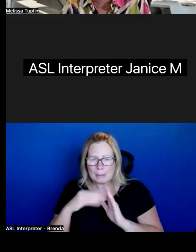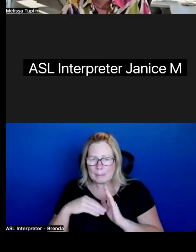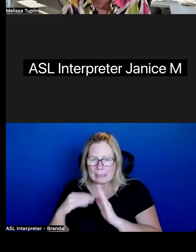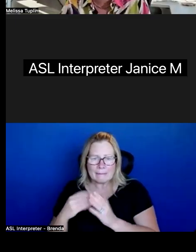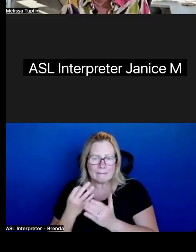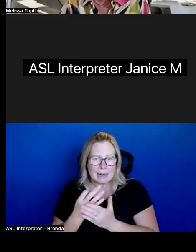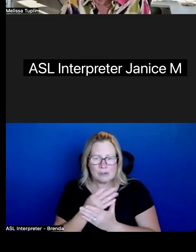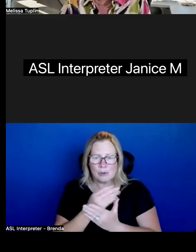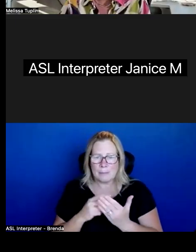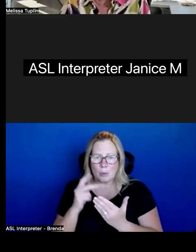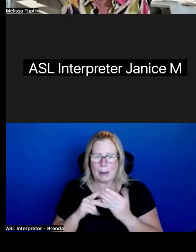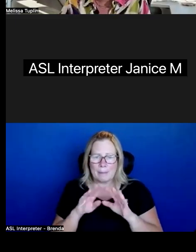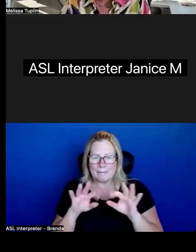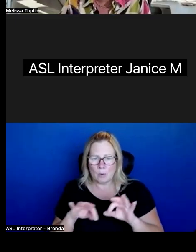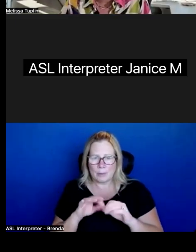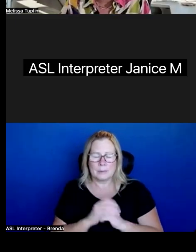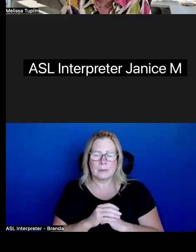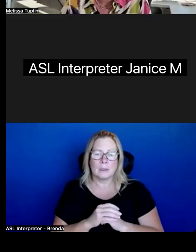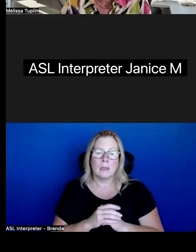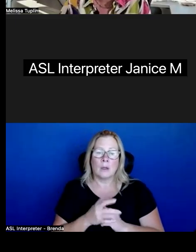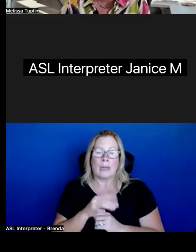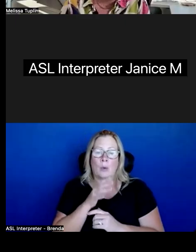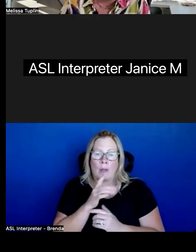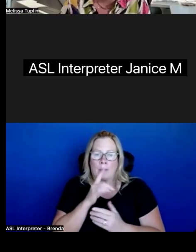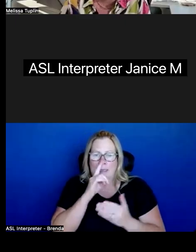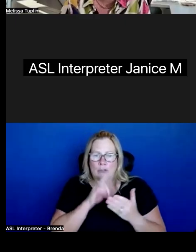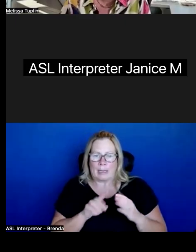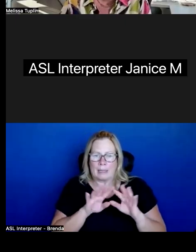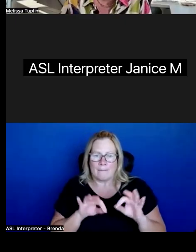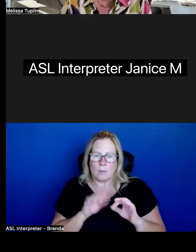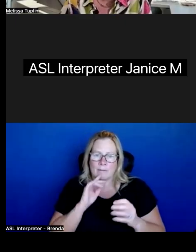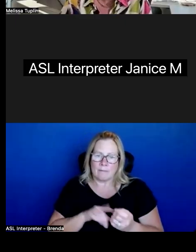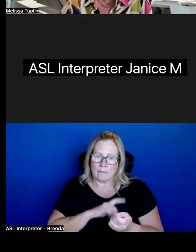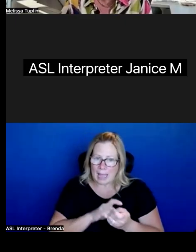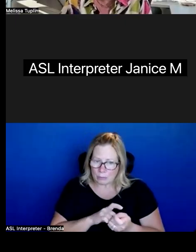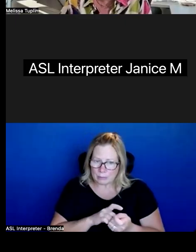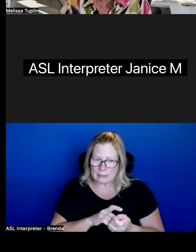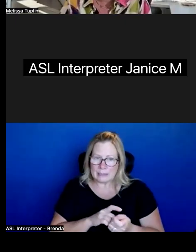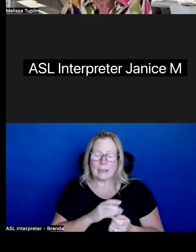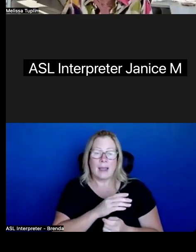forms. We will be checking those forms for accuracy and if you are successful